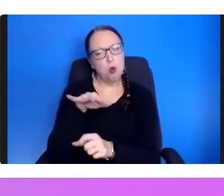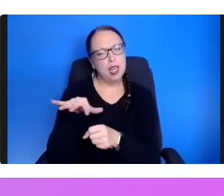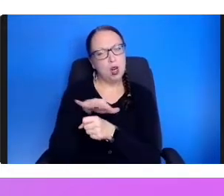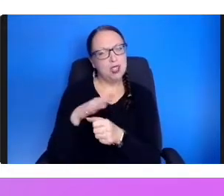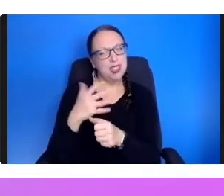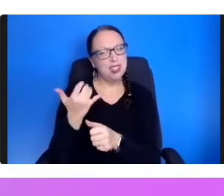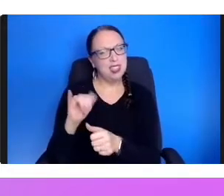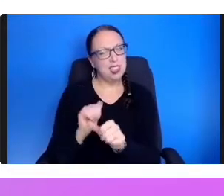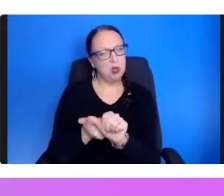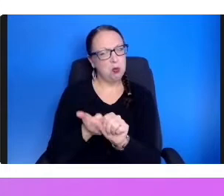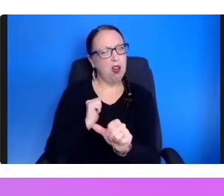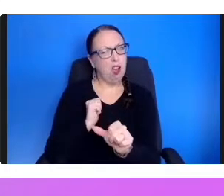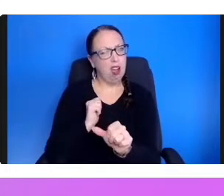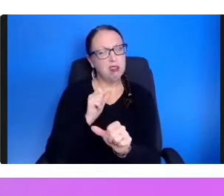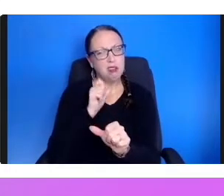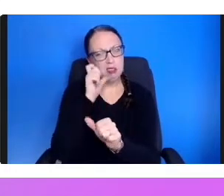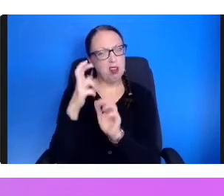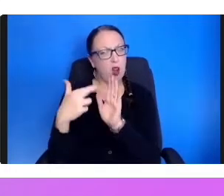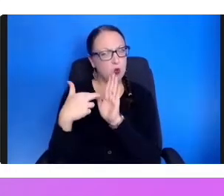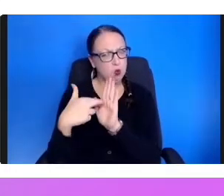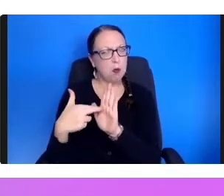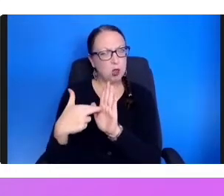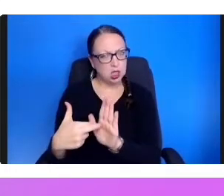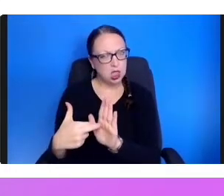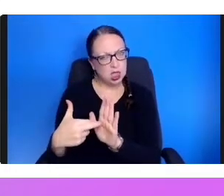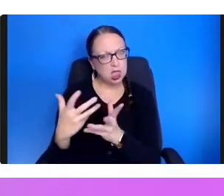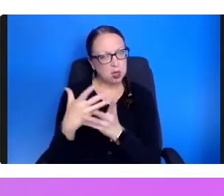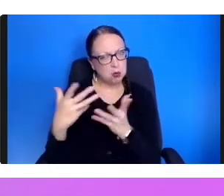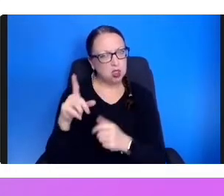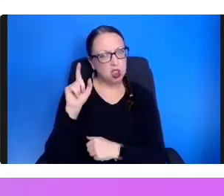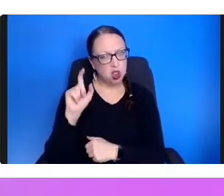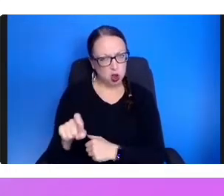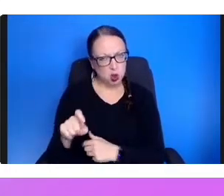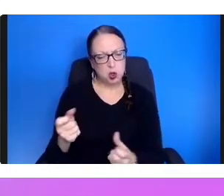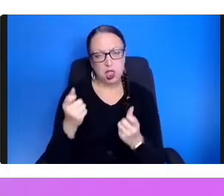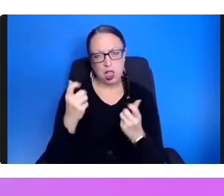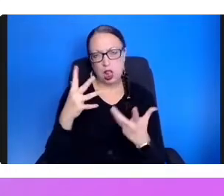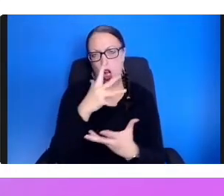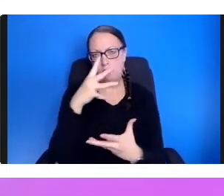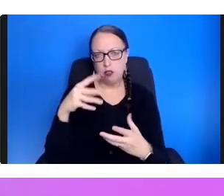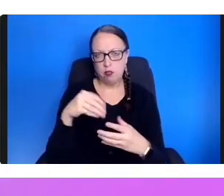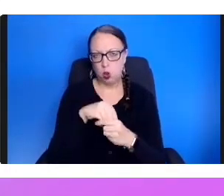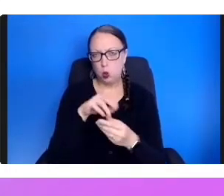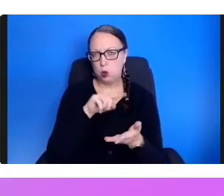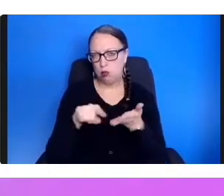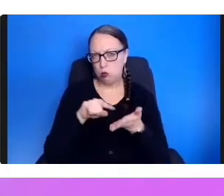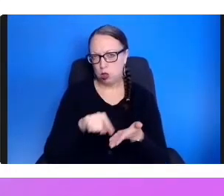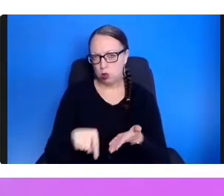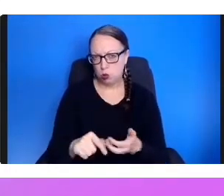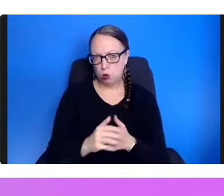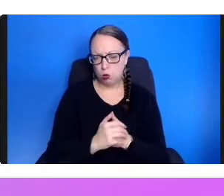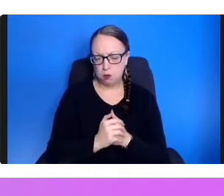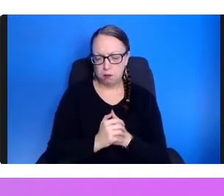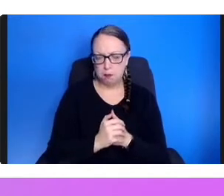rather underrepresented in a lot of inclusive research. The other thing I'll just mention